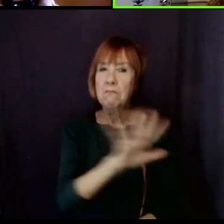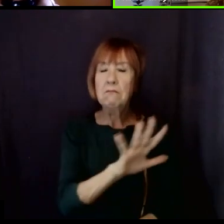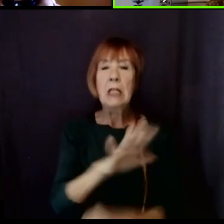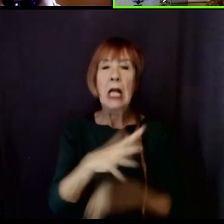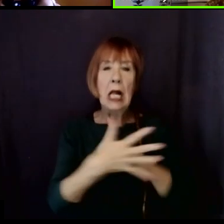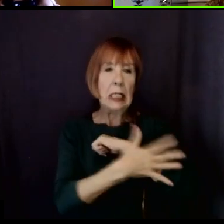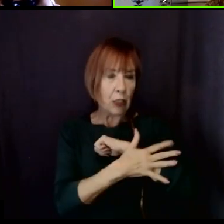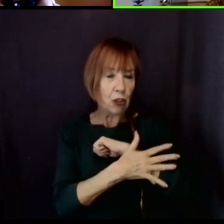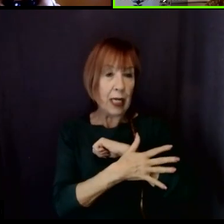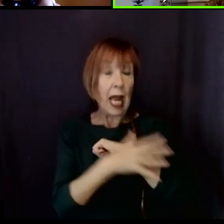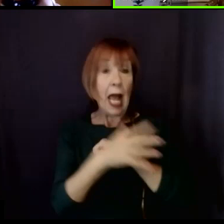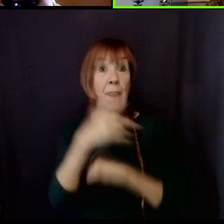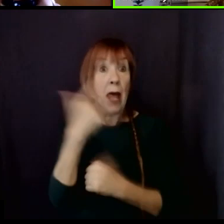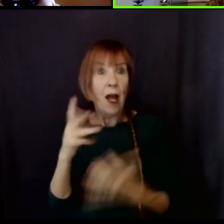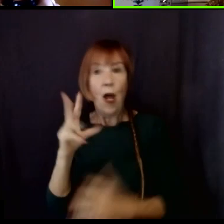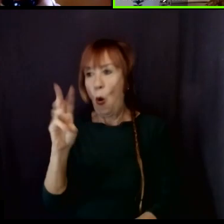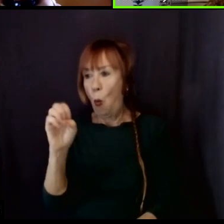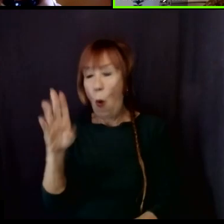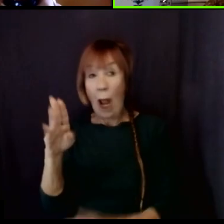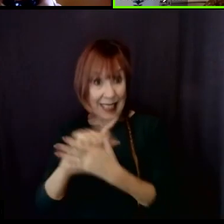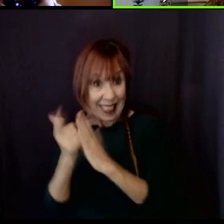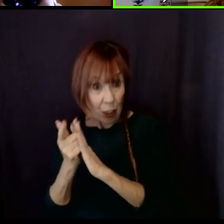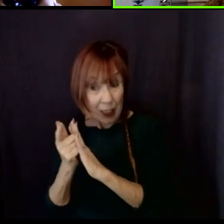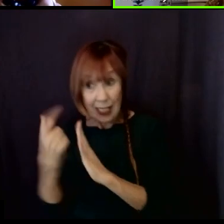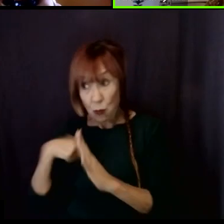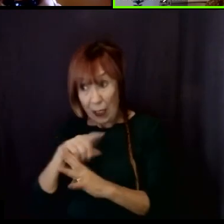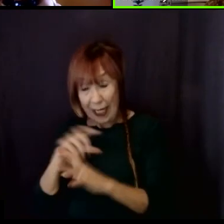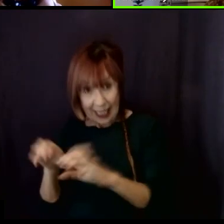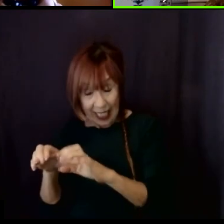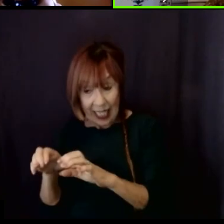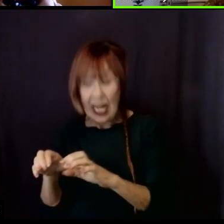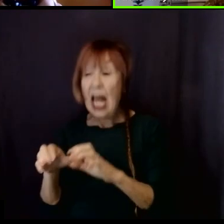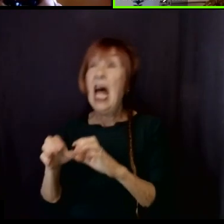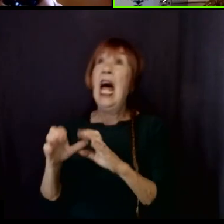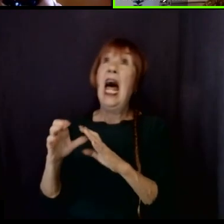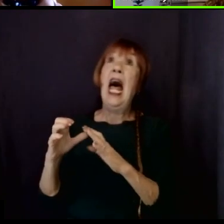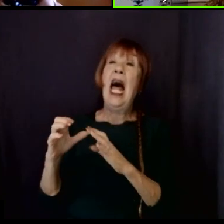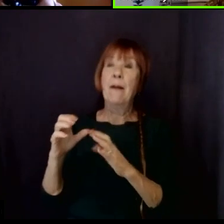to a web series we did and more of the touring. At some point, I sort of realized like,